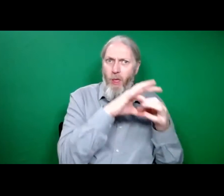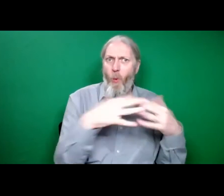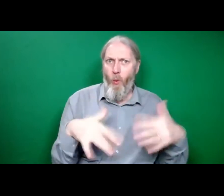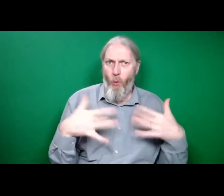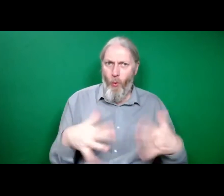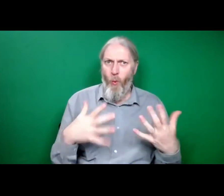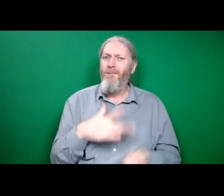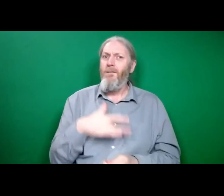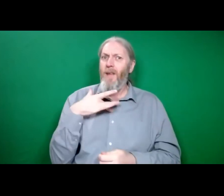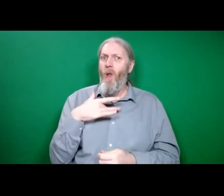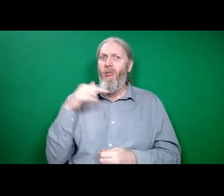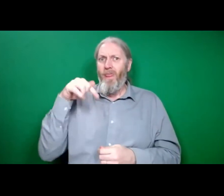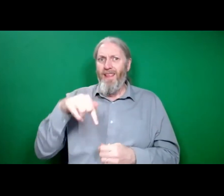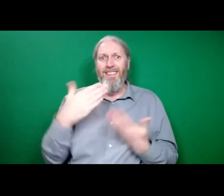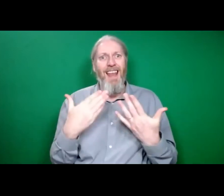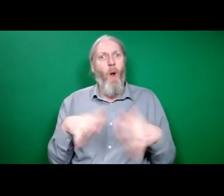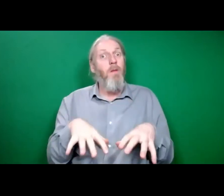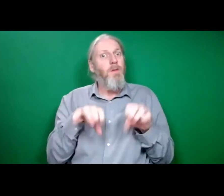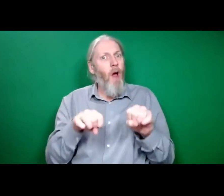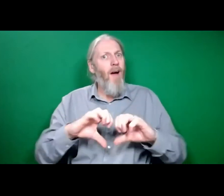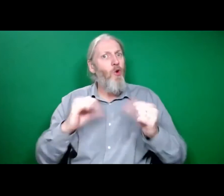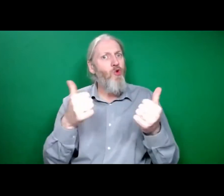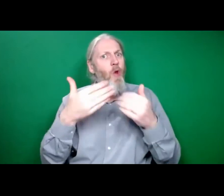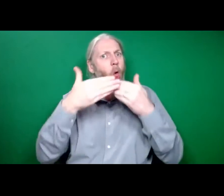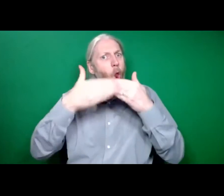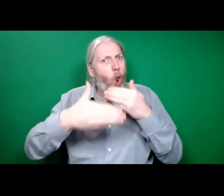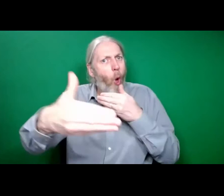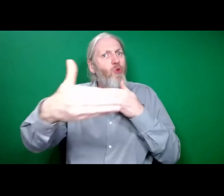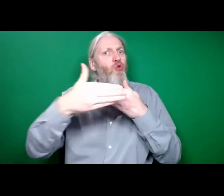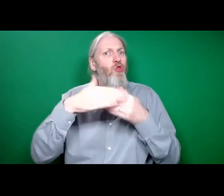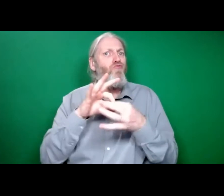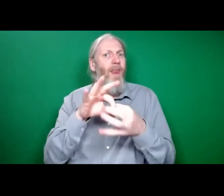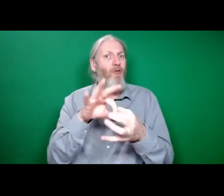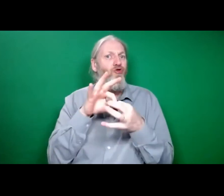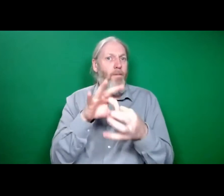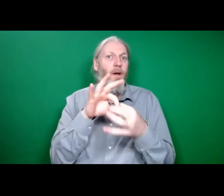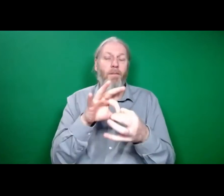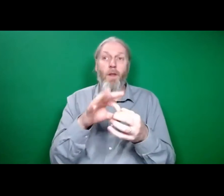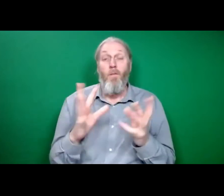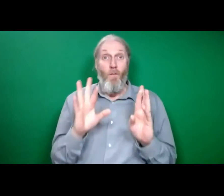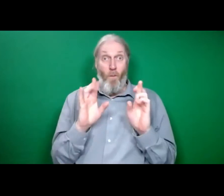I think the element of surprise, people love stuff happening in empty shops. People go past, what is